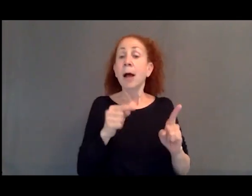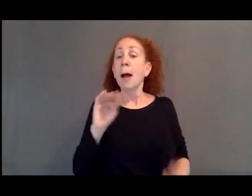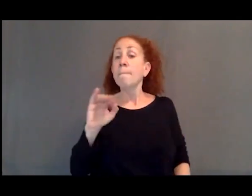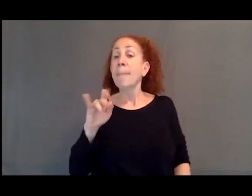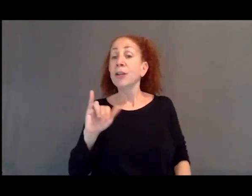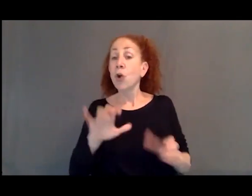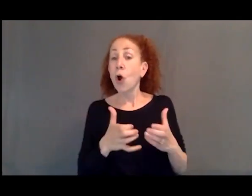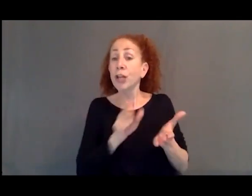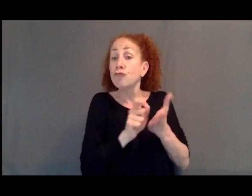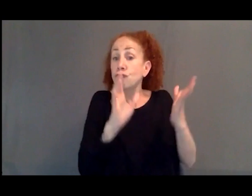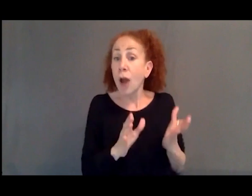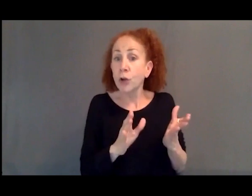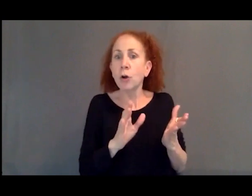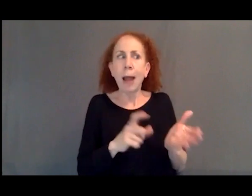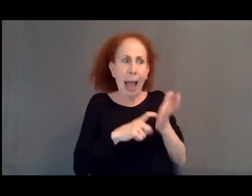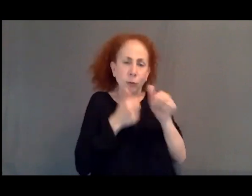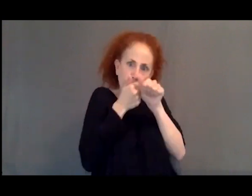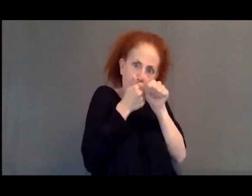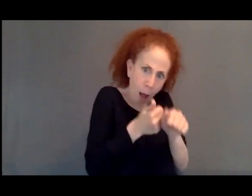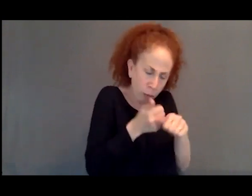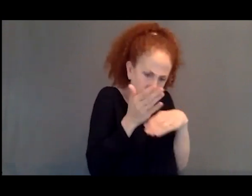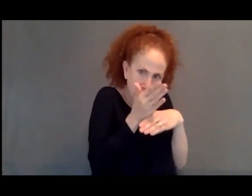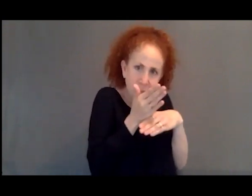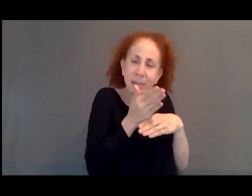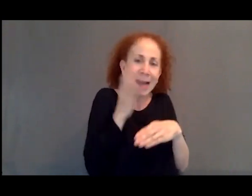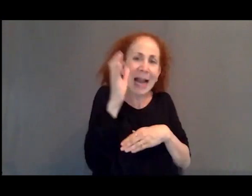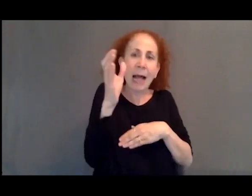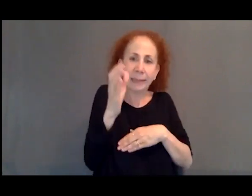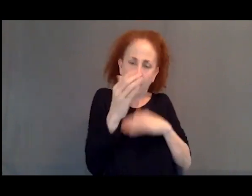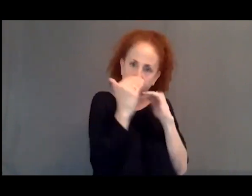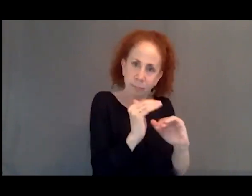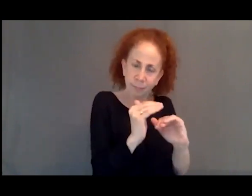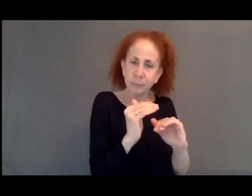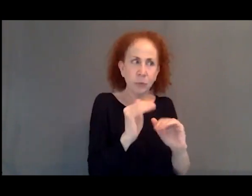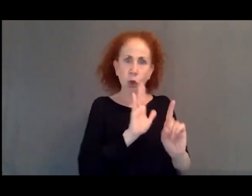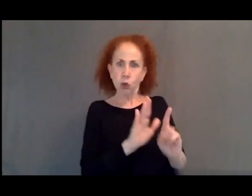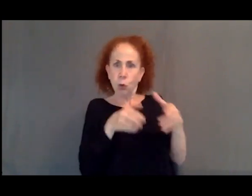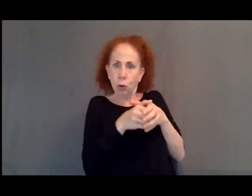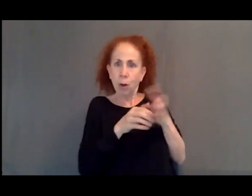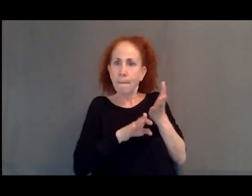it's like you have to adhere to some average notion of whatever it is that your so-called minority is supposed to be?